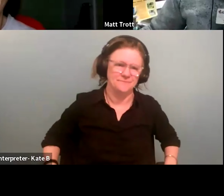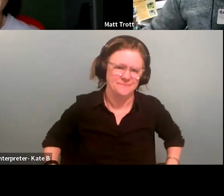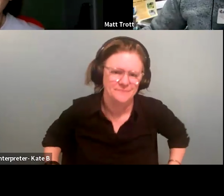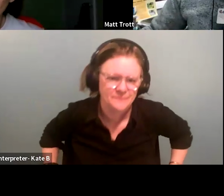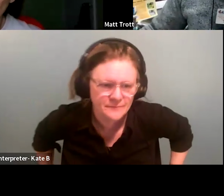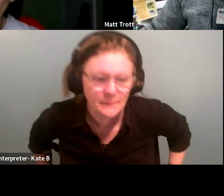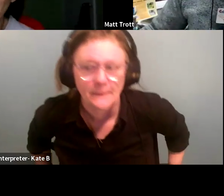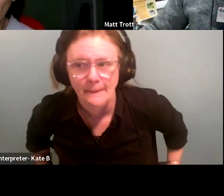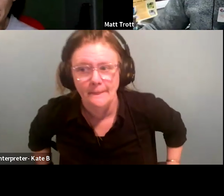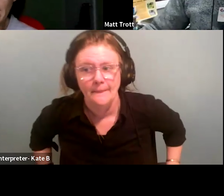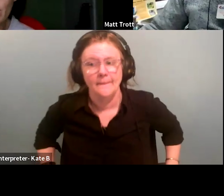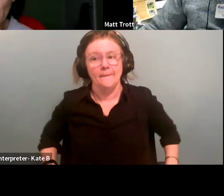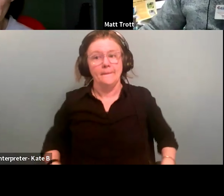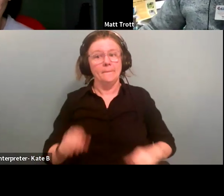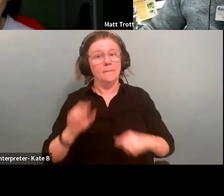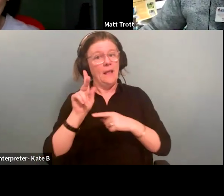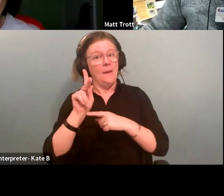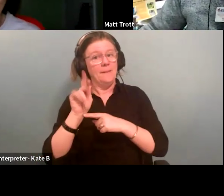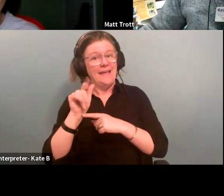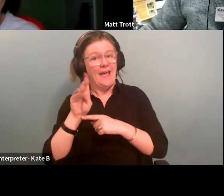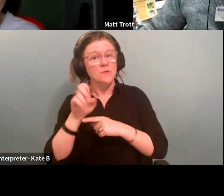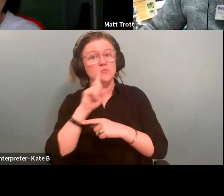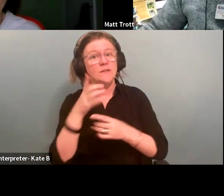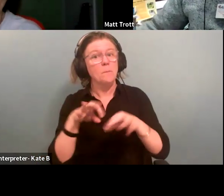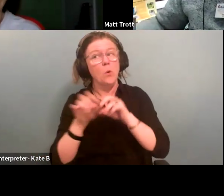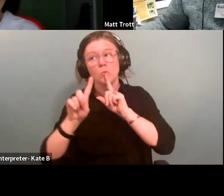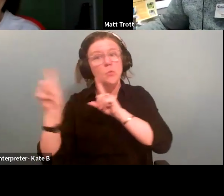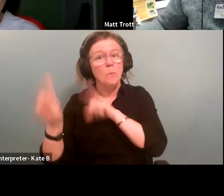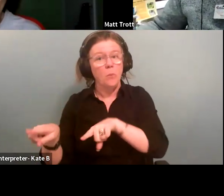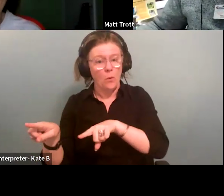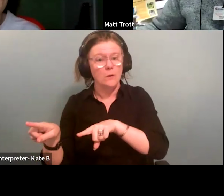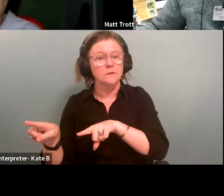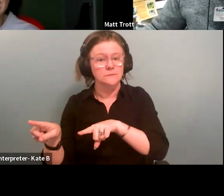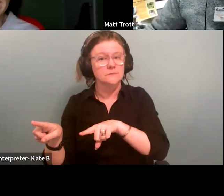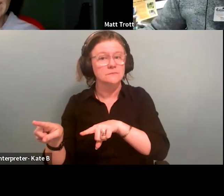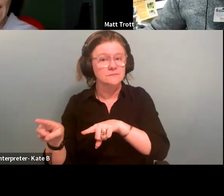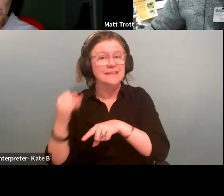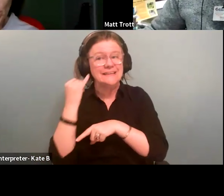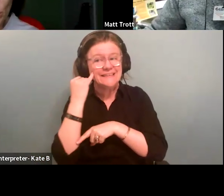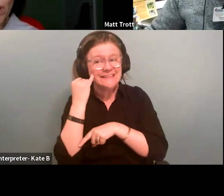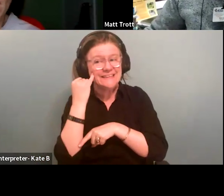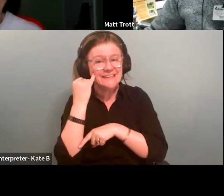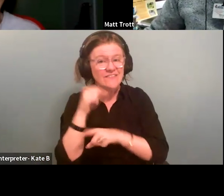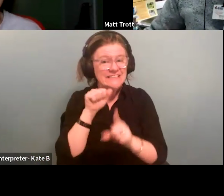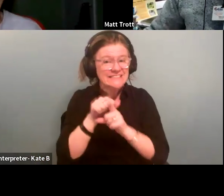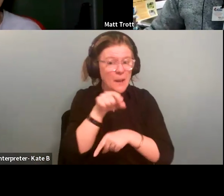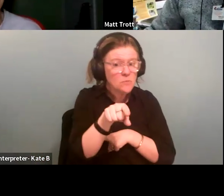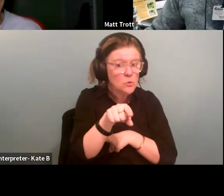Because reporting it is so important because if someone's trying to scam you, I promise you,